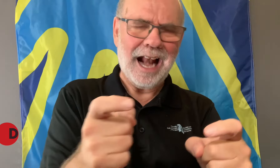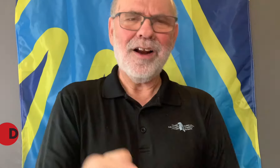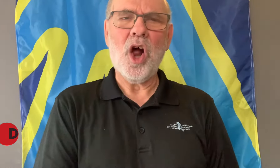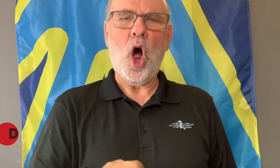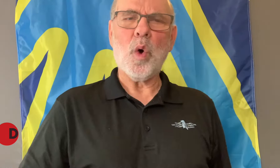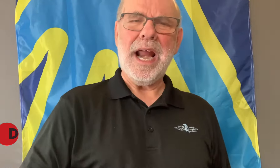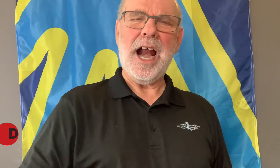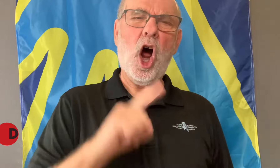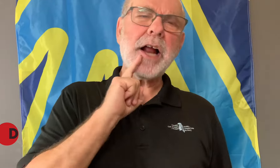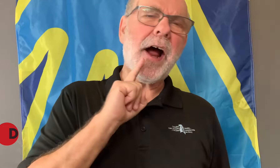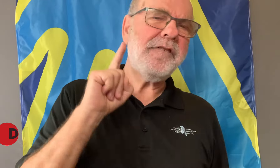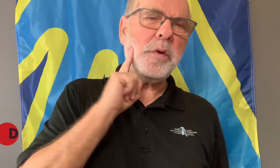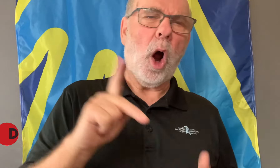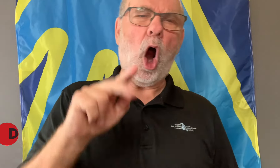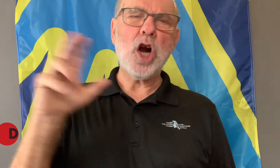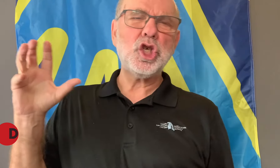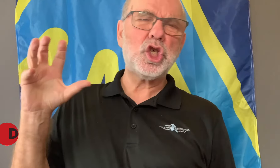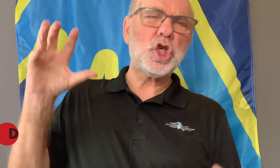We Deaf People are champion Deaf champs!